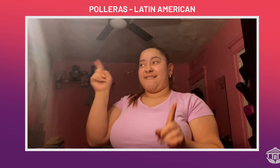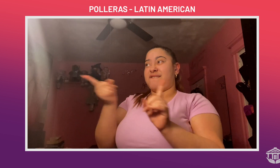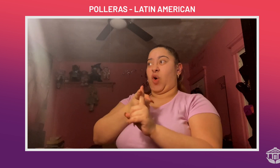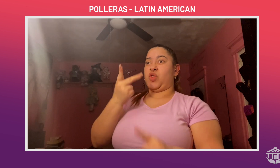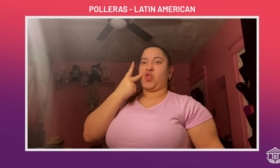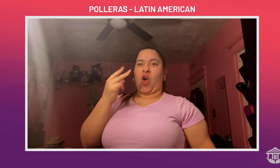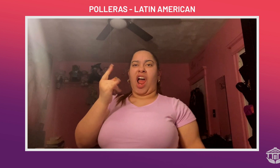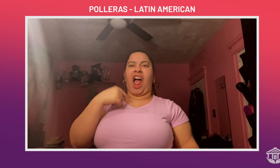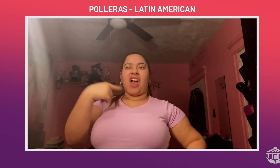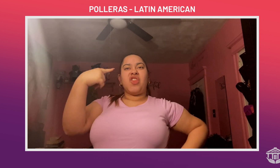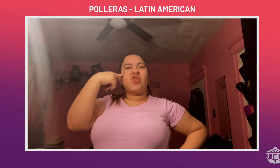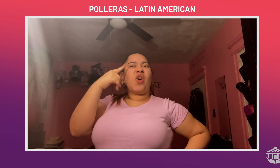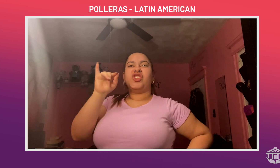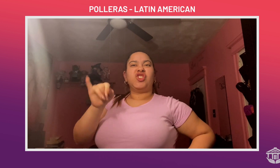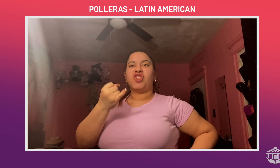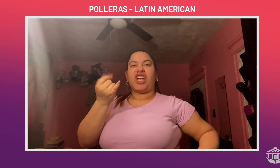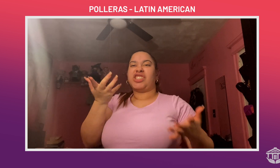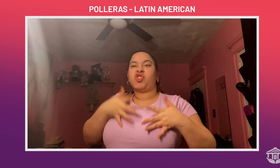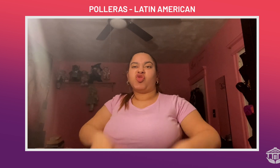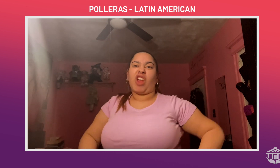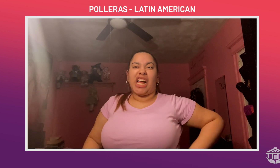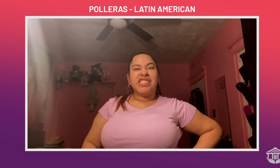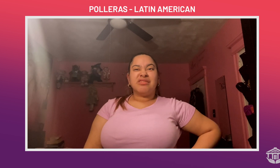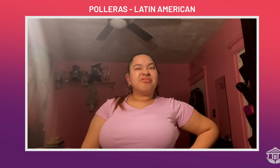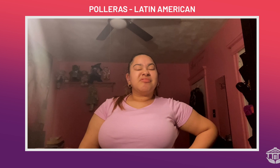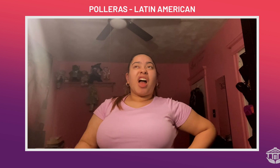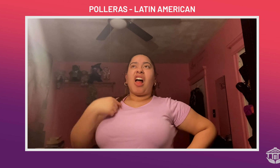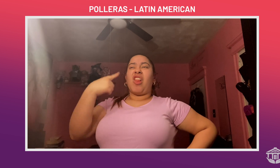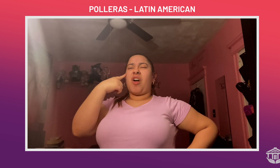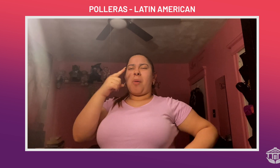The first time I saw someone wearing a pollera, I thought it was just some kind of dress.